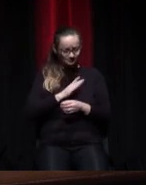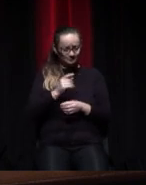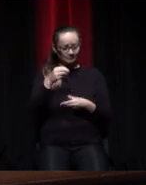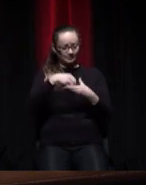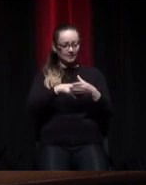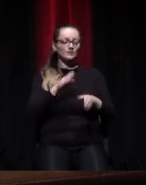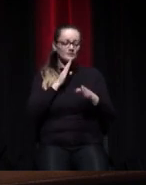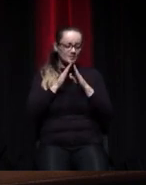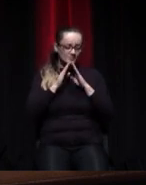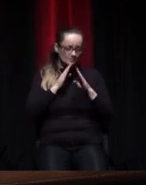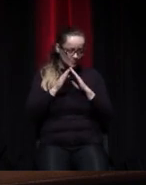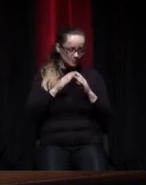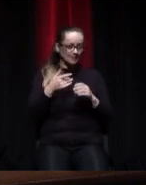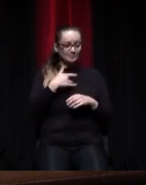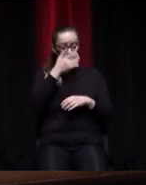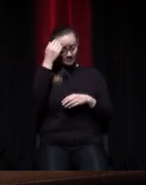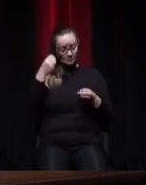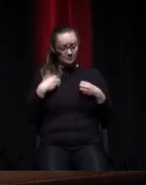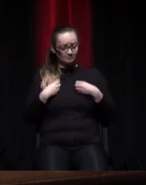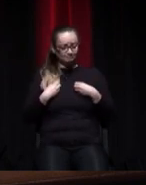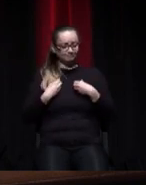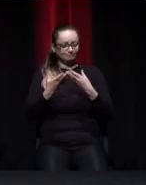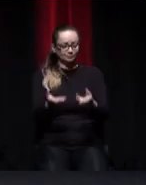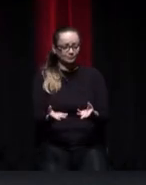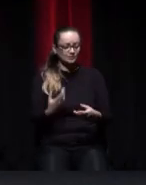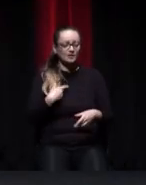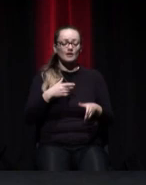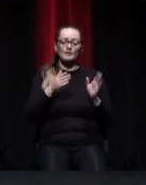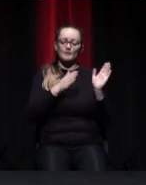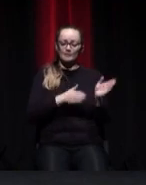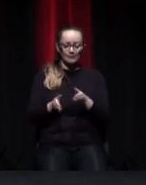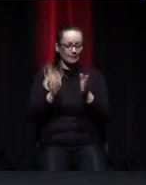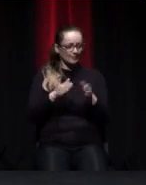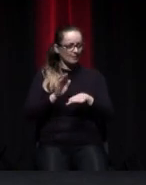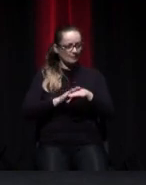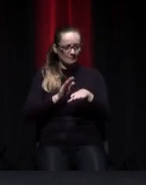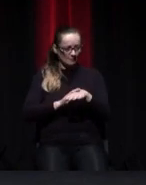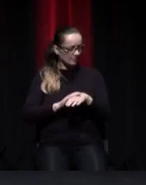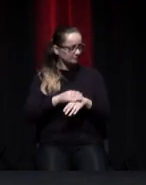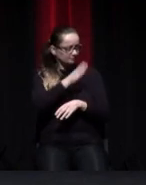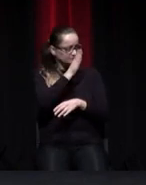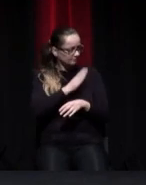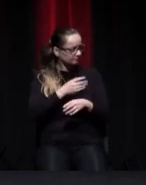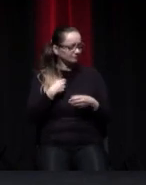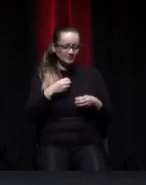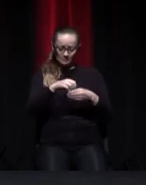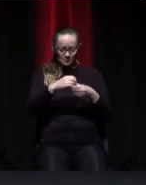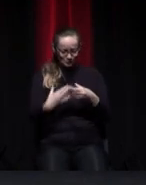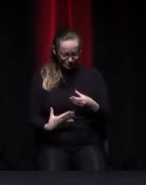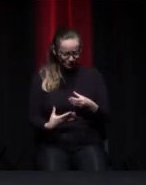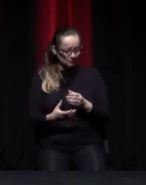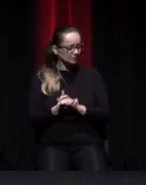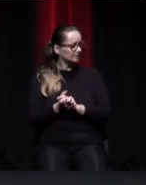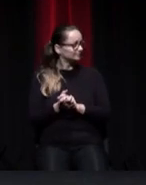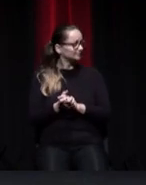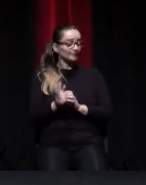where the person gives themselves away in producing content, this is the word that I've been meaning to say I hate.